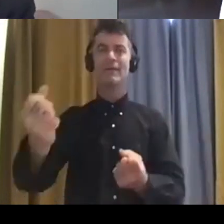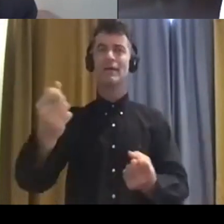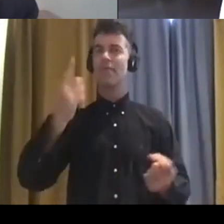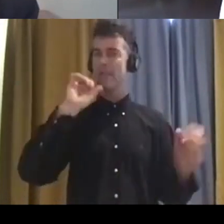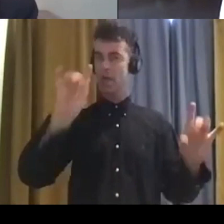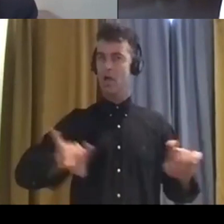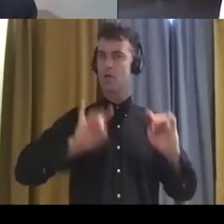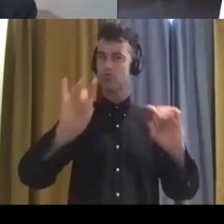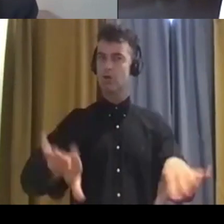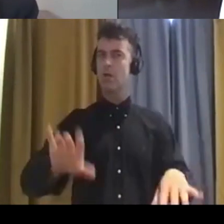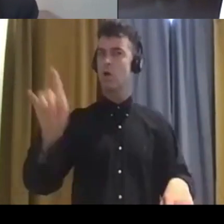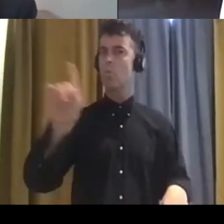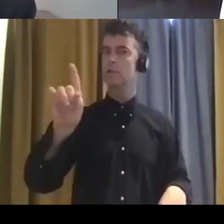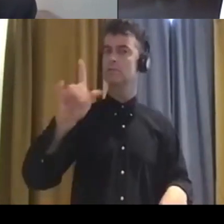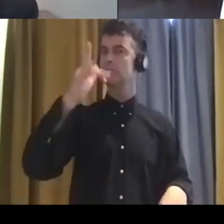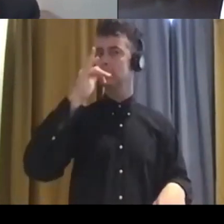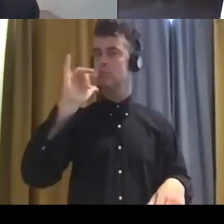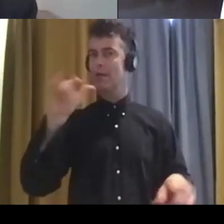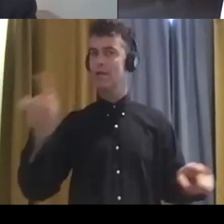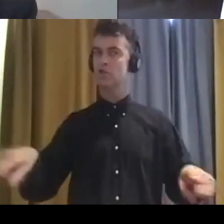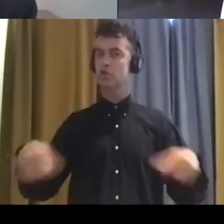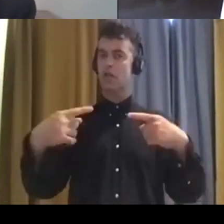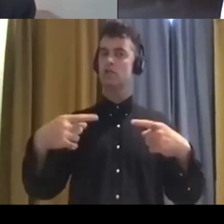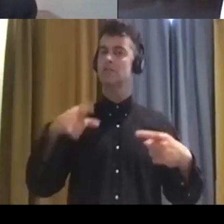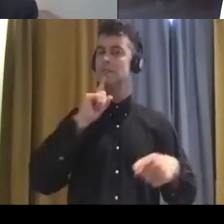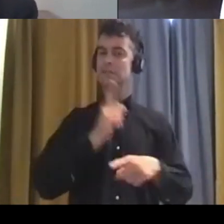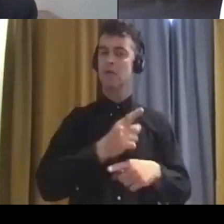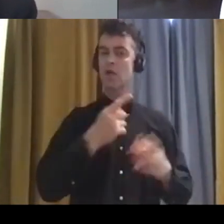probably been a challenge is what you you were saying earlier Rachel, is that it seems